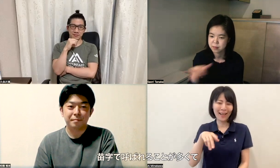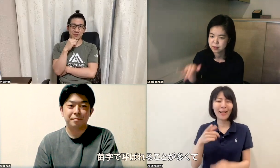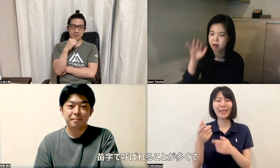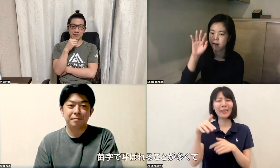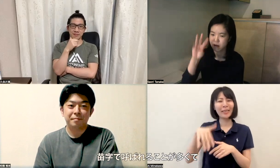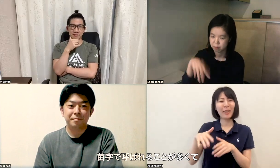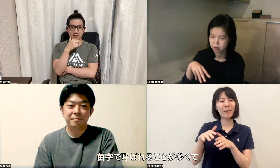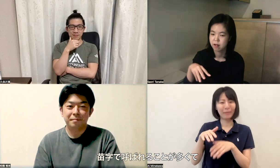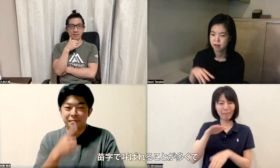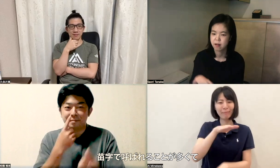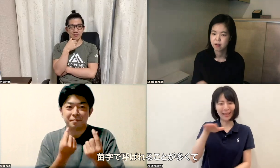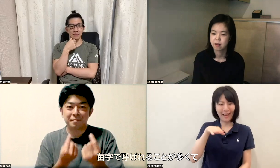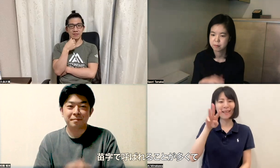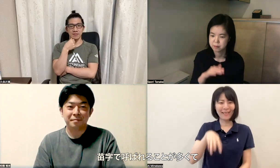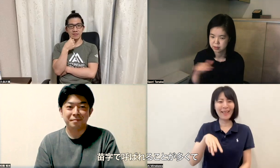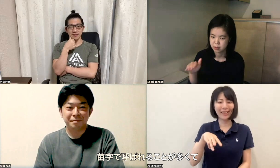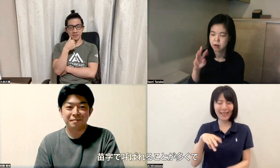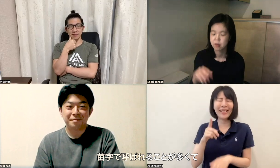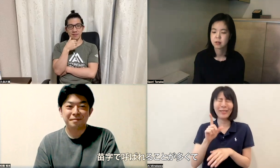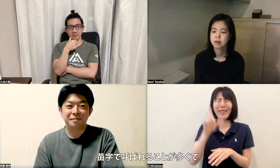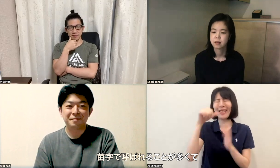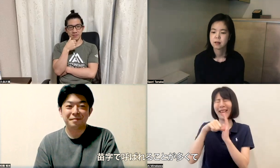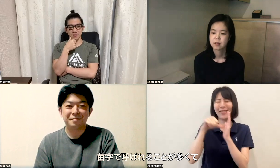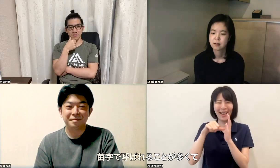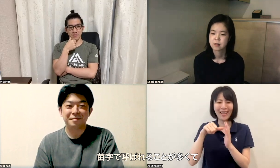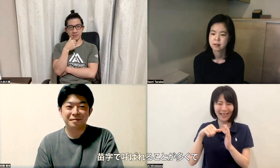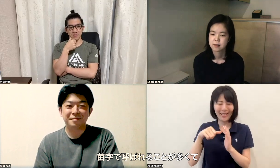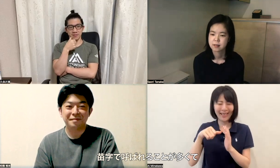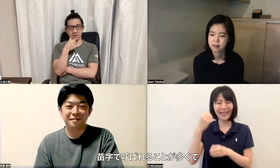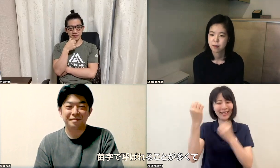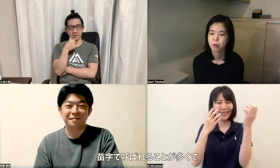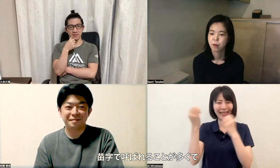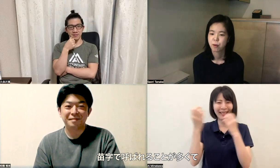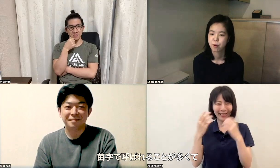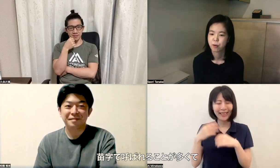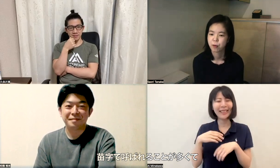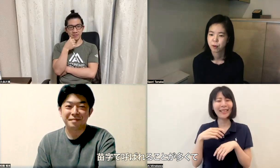People often call me with my last name